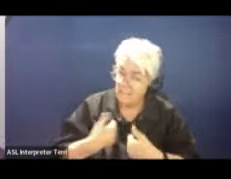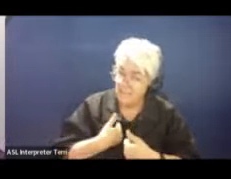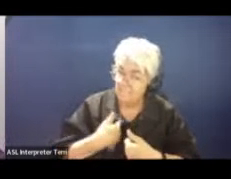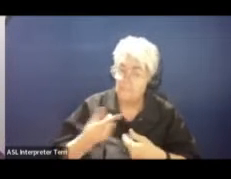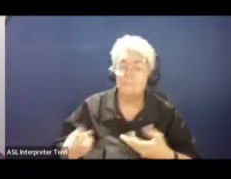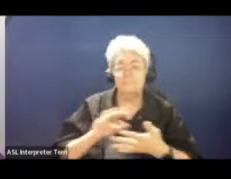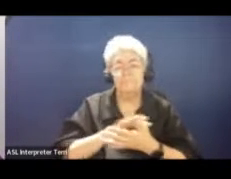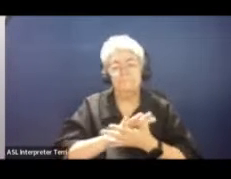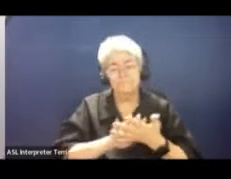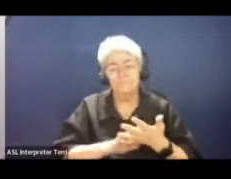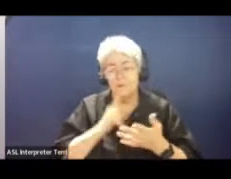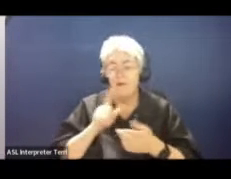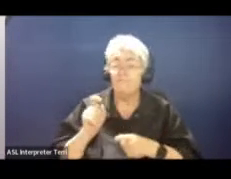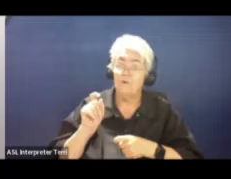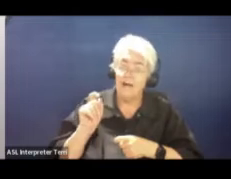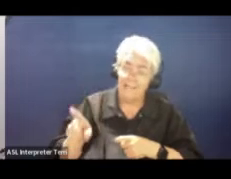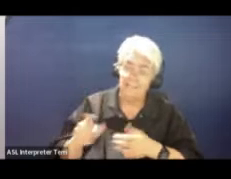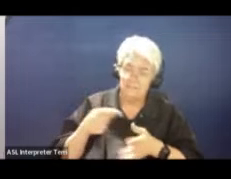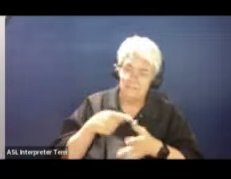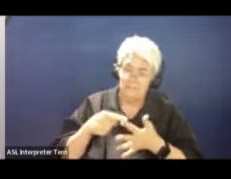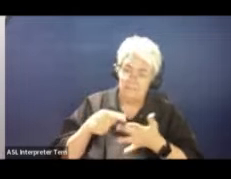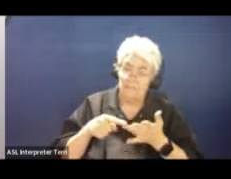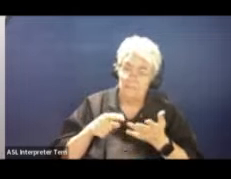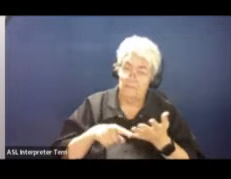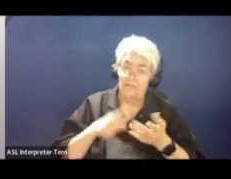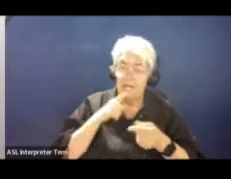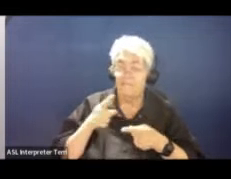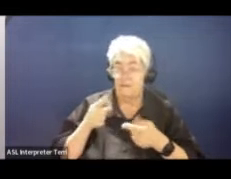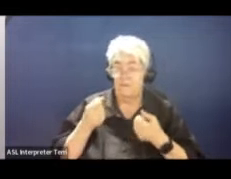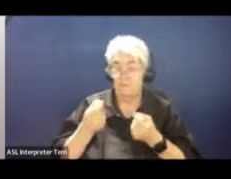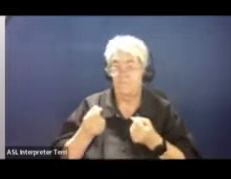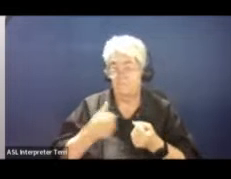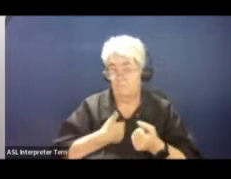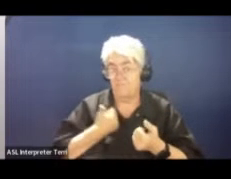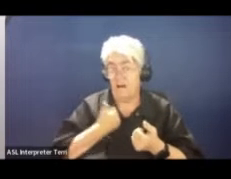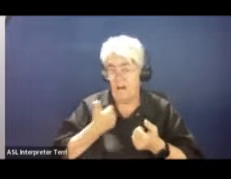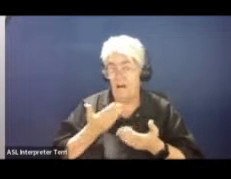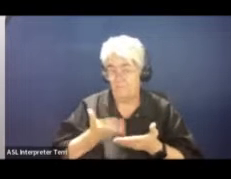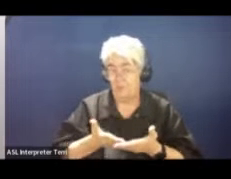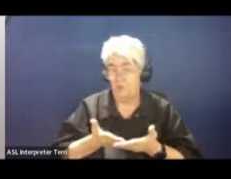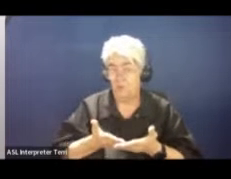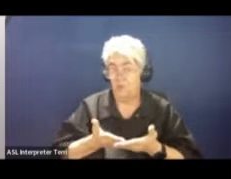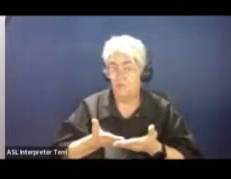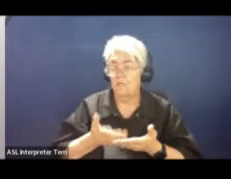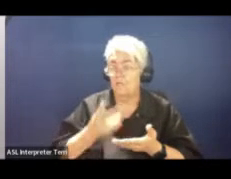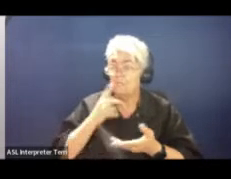or ask all of the questions that the survivors telling us something in their download, follow their download. And you